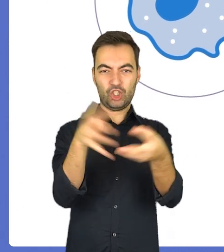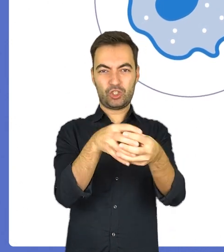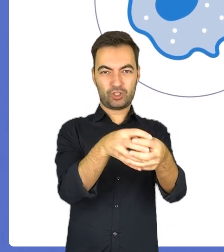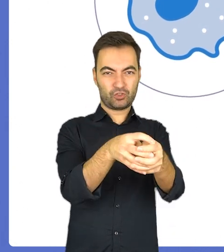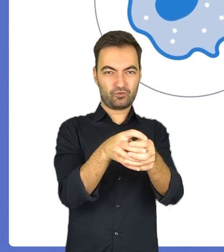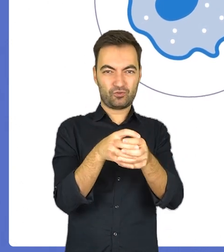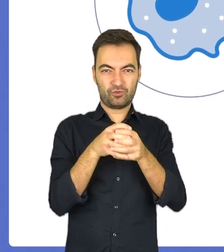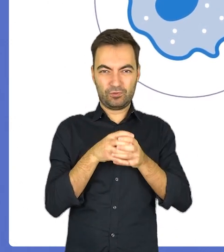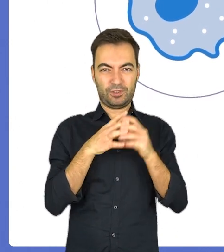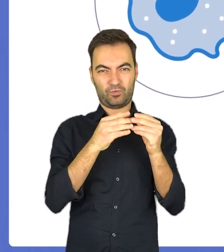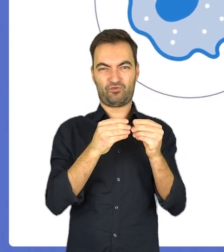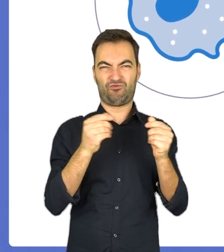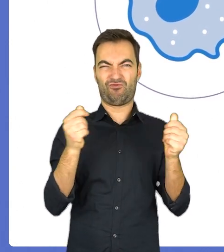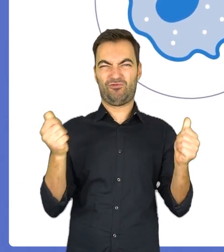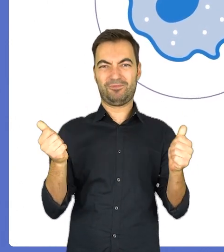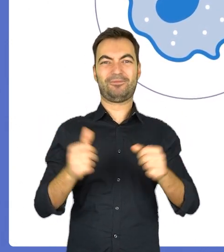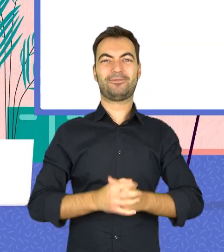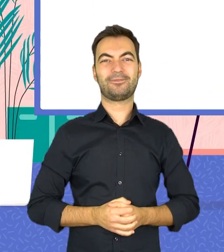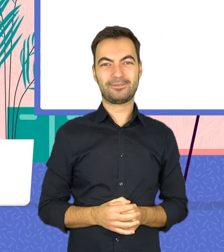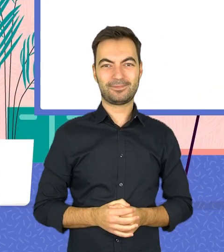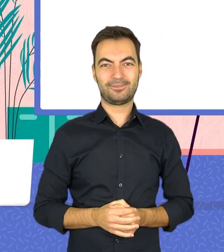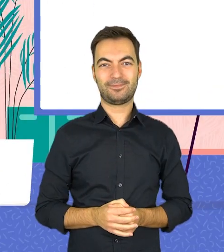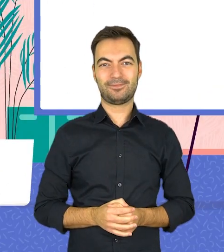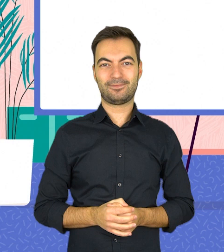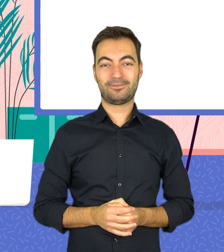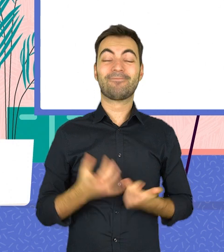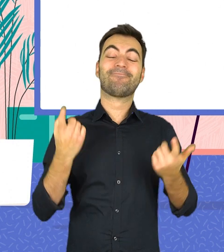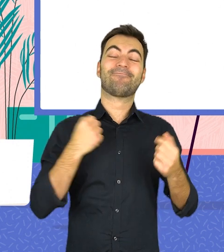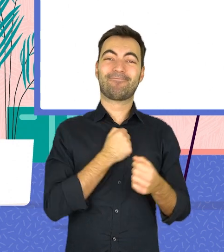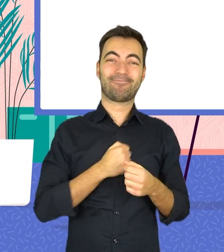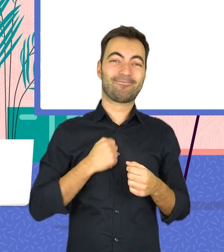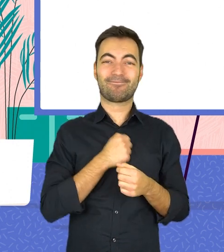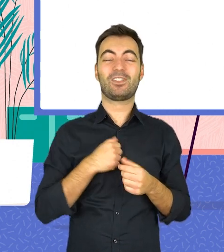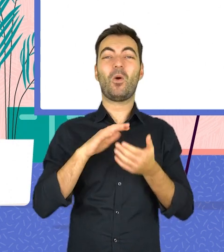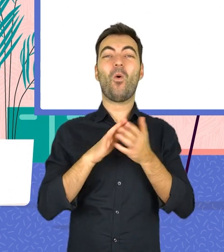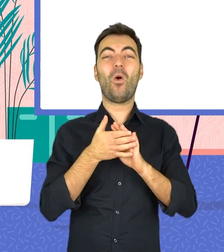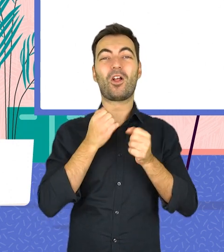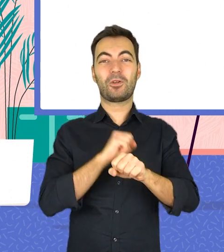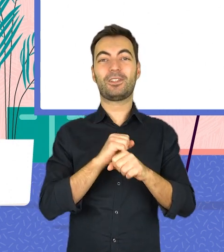them at enemies and thus killing them. Unfortunately, the innate immune system cannot cope